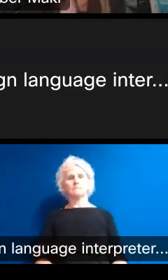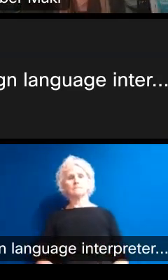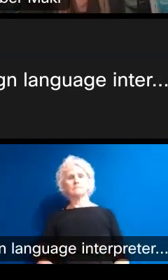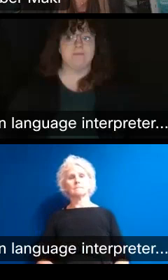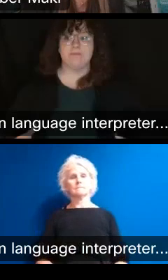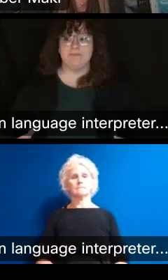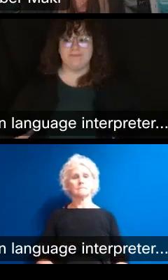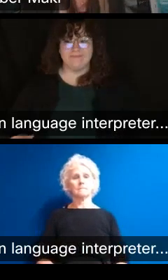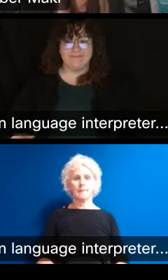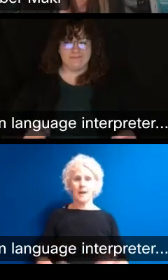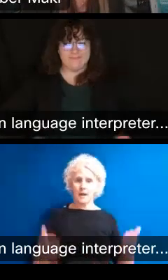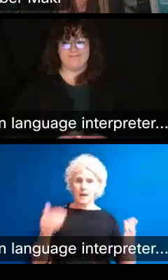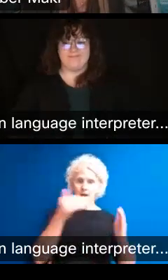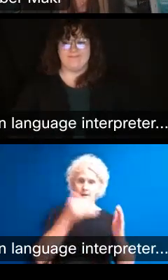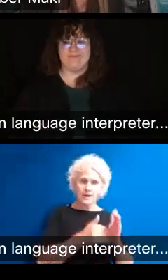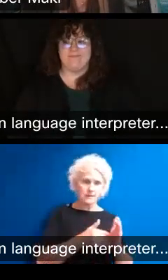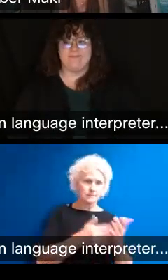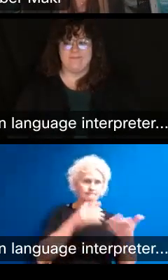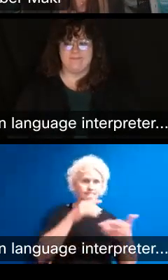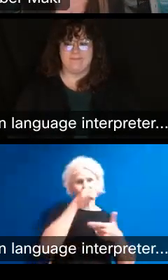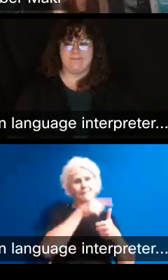Again, that location has to be one of these licensed locations,